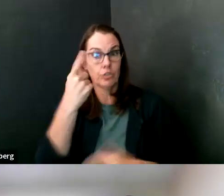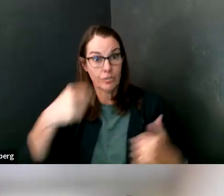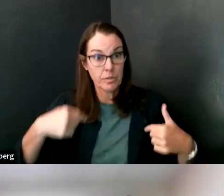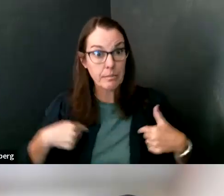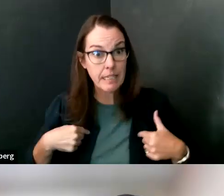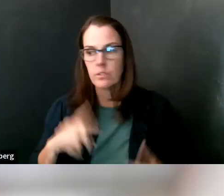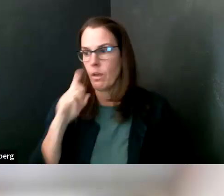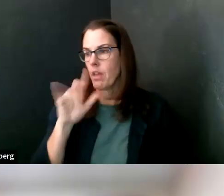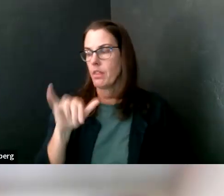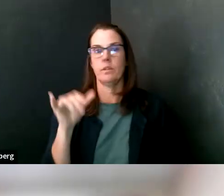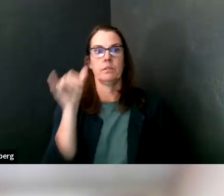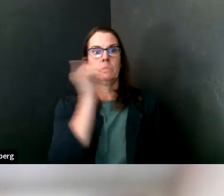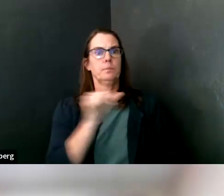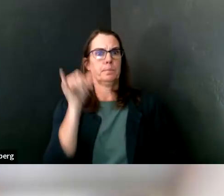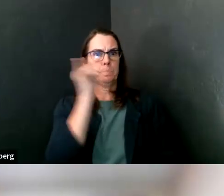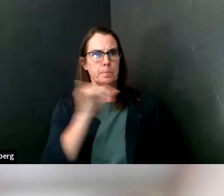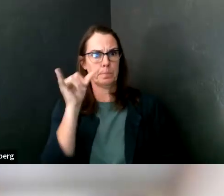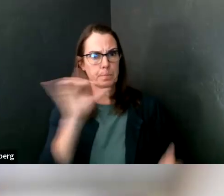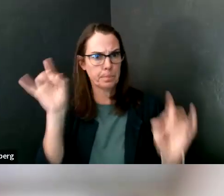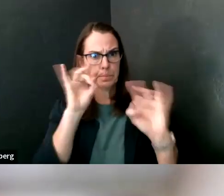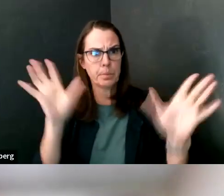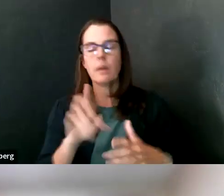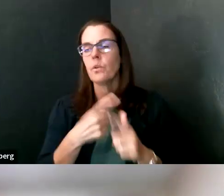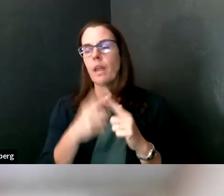thought that was just totally outrageous. and then I started looking into things about healthcare and